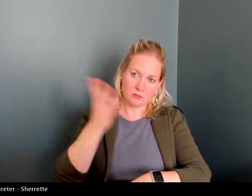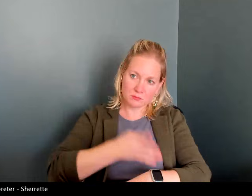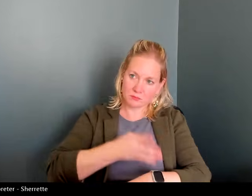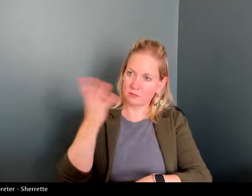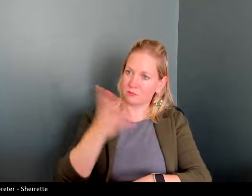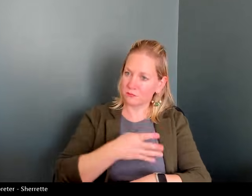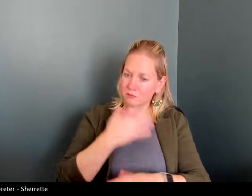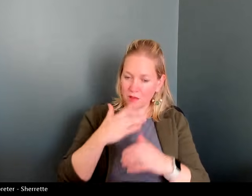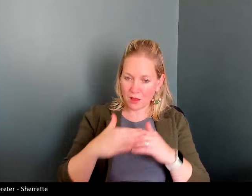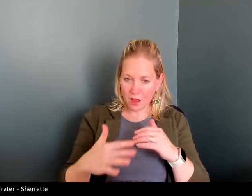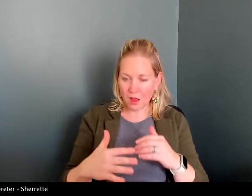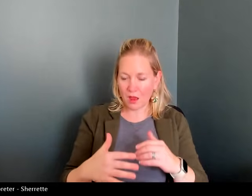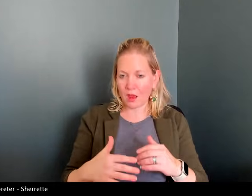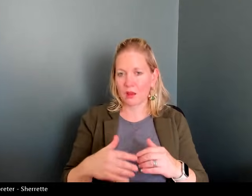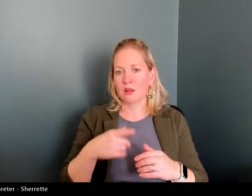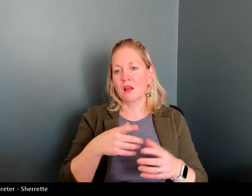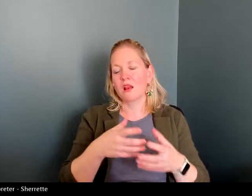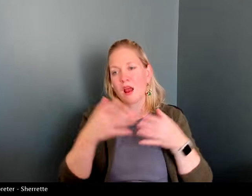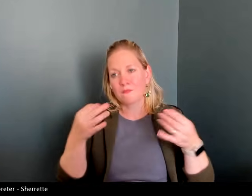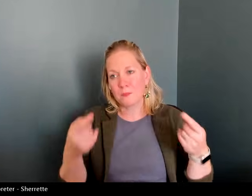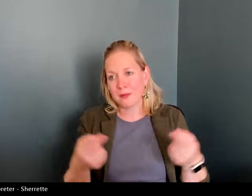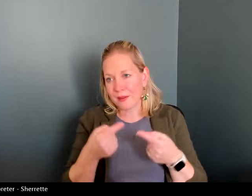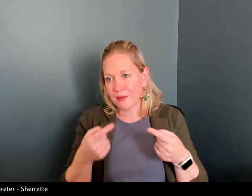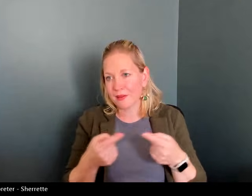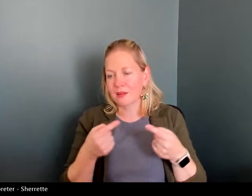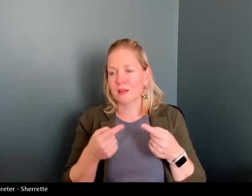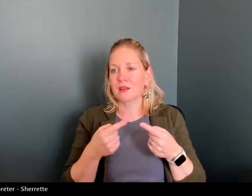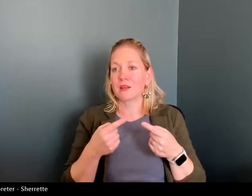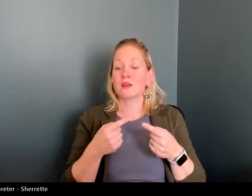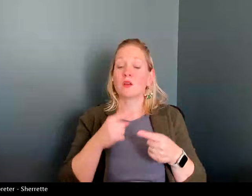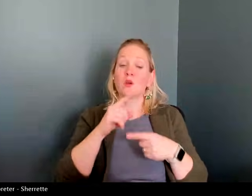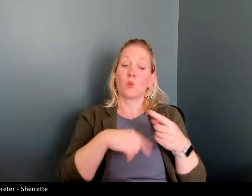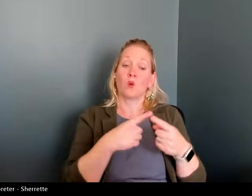She was having a lot of pain crisis. And every time that she develops a pain crisis,